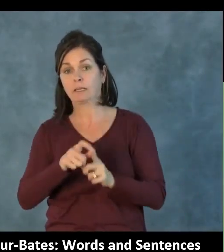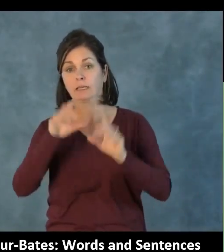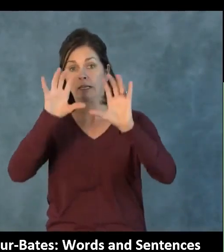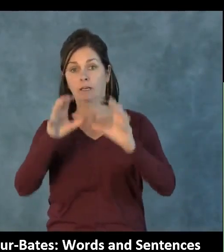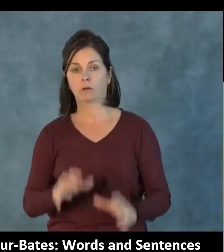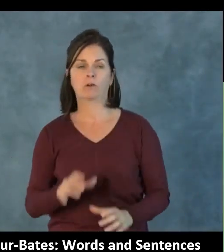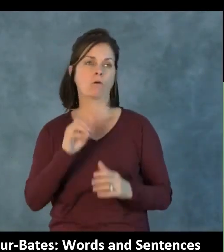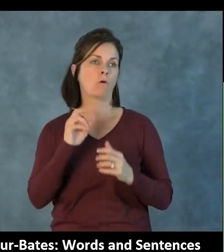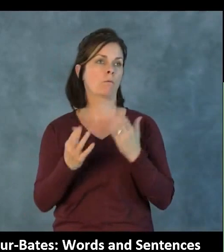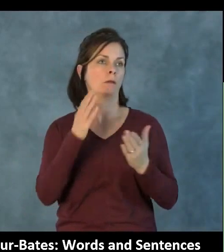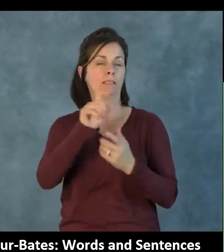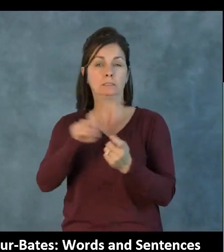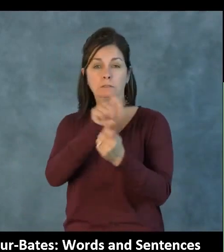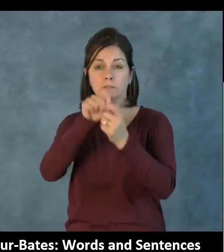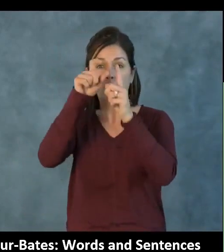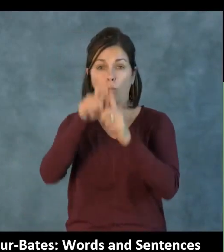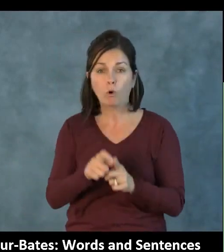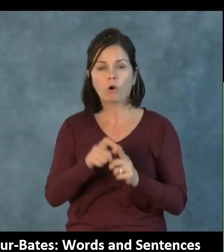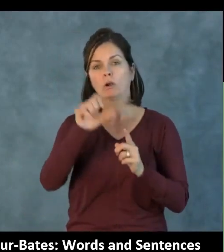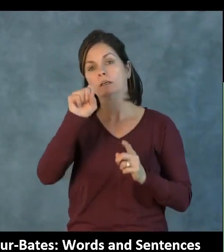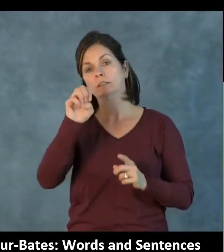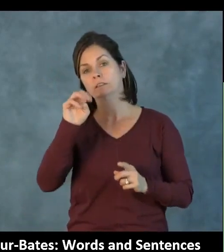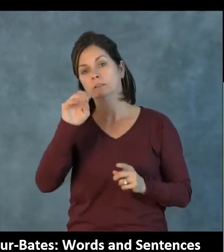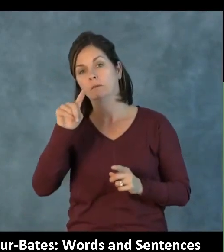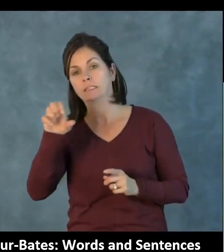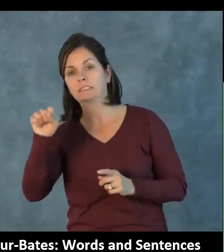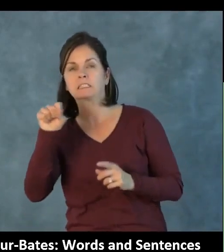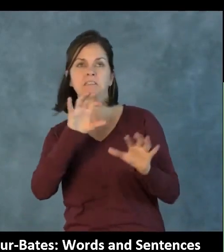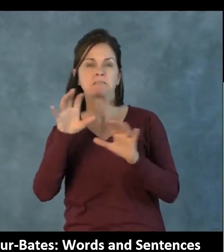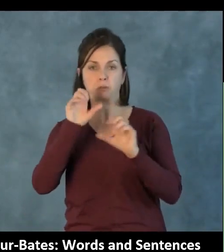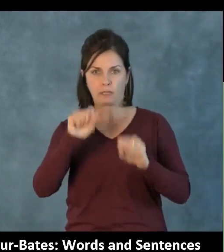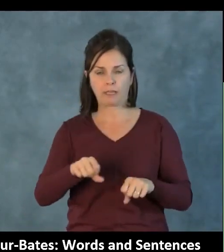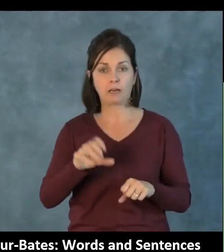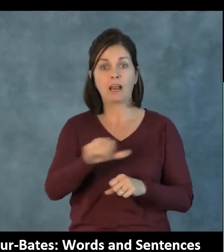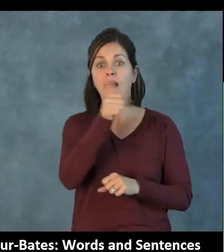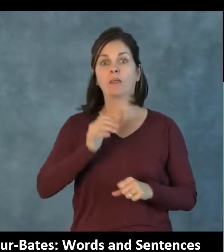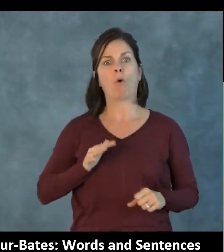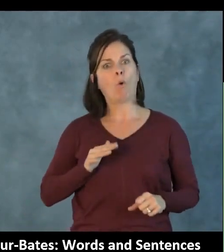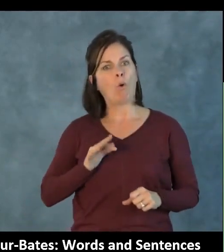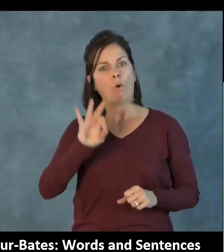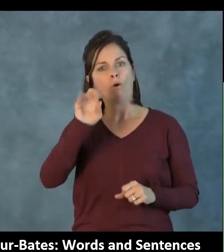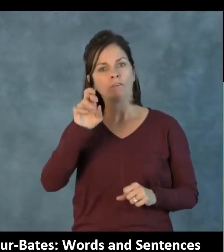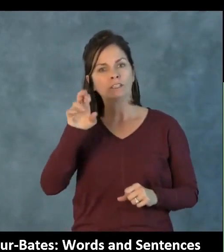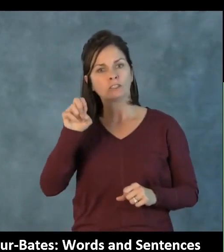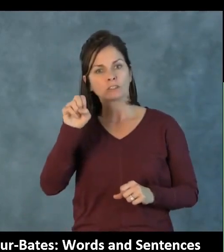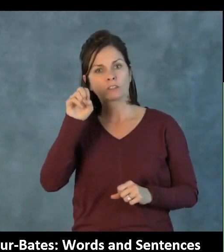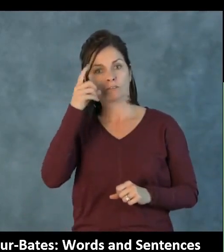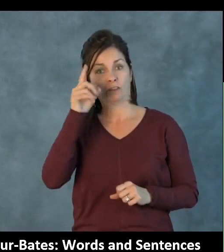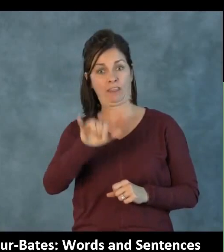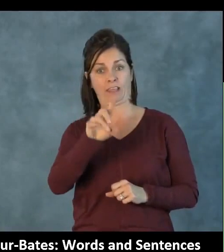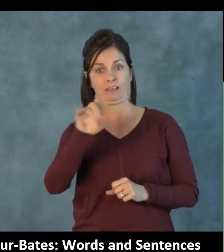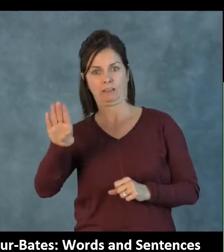you can look up a specific word that you might have in mind, or another nice feature is that you can plug in